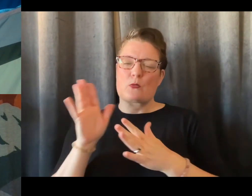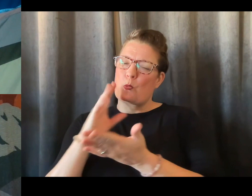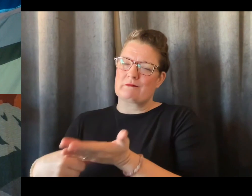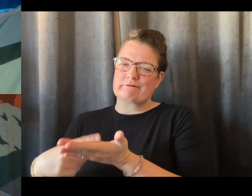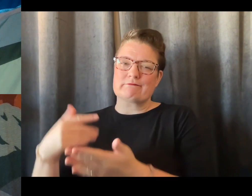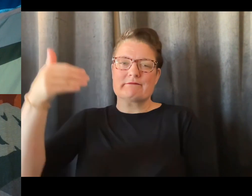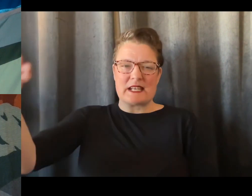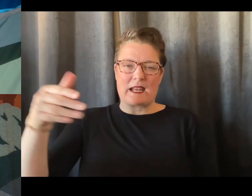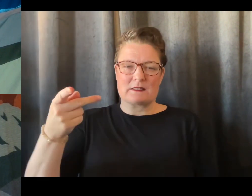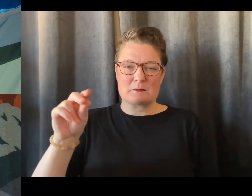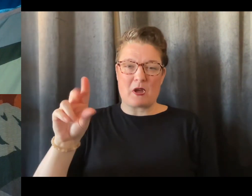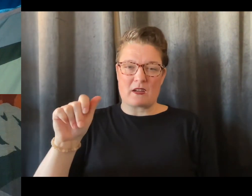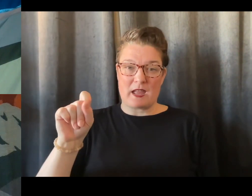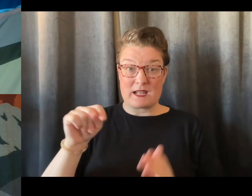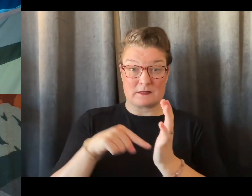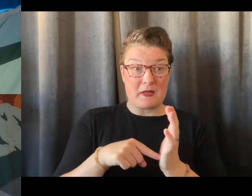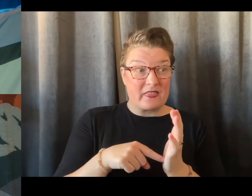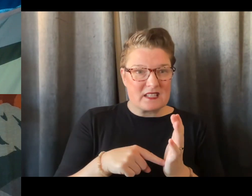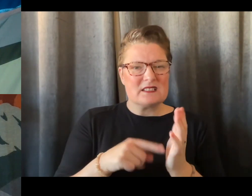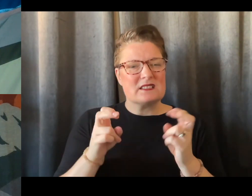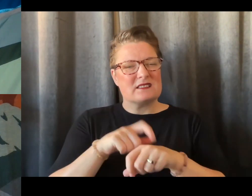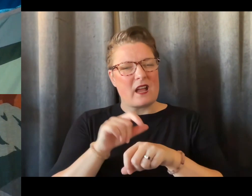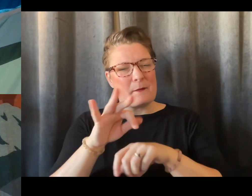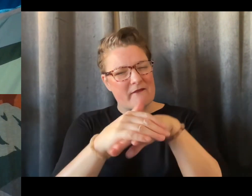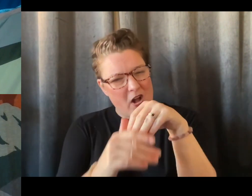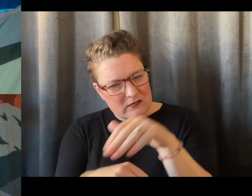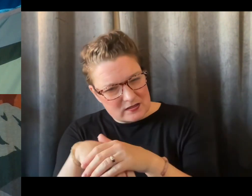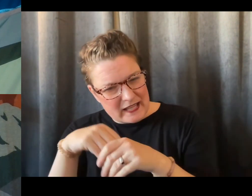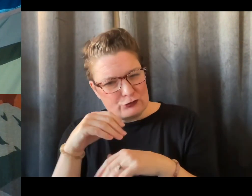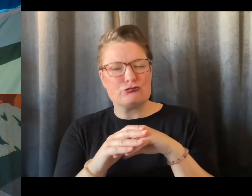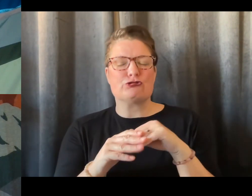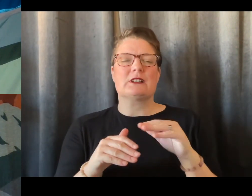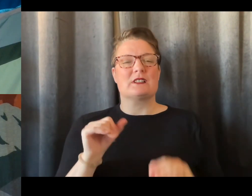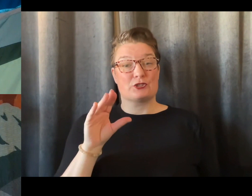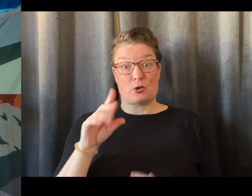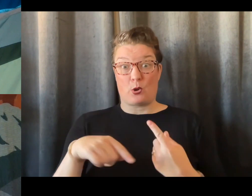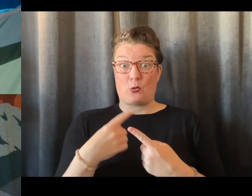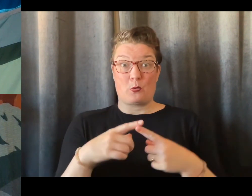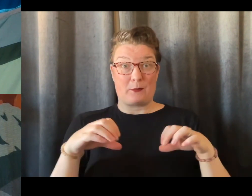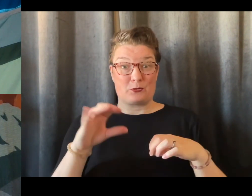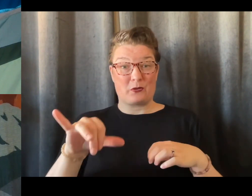This is a time of comfort. And so when we're doing this accounting of our souls, like letting that be